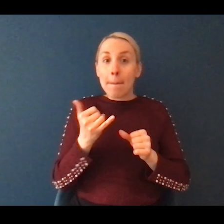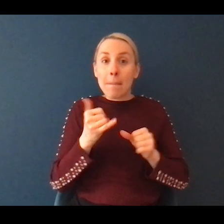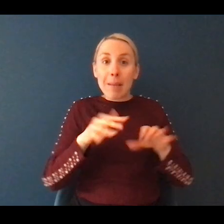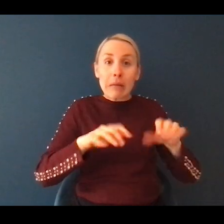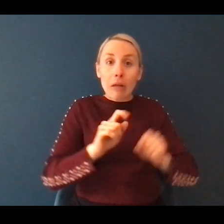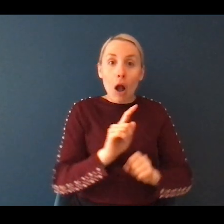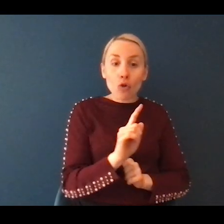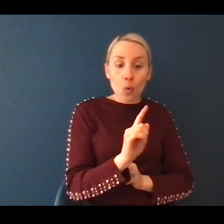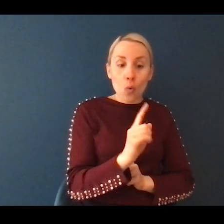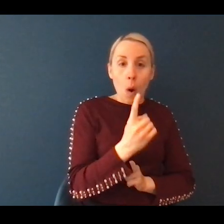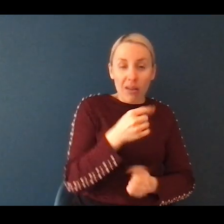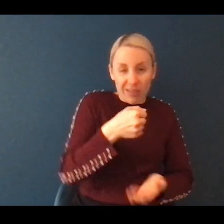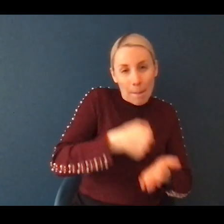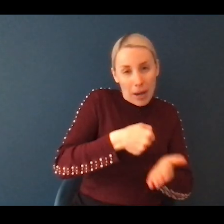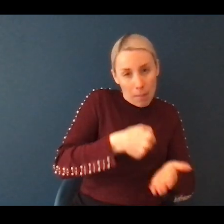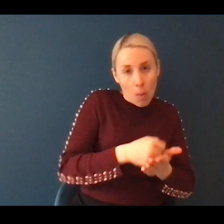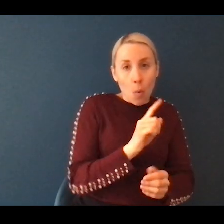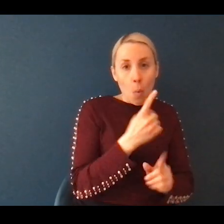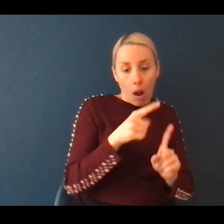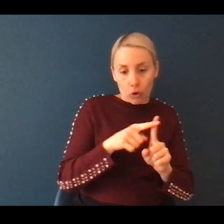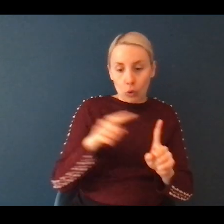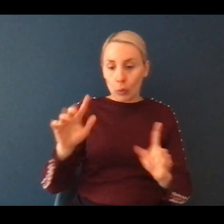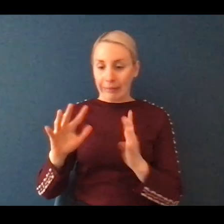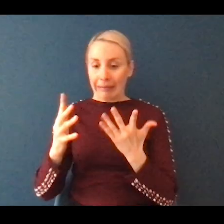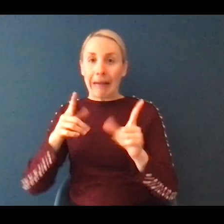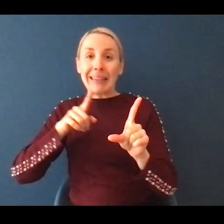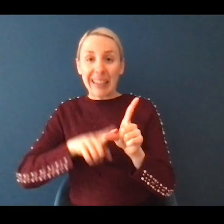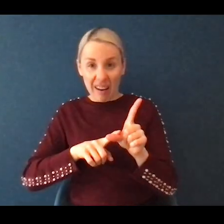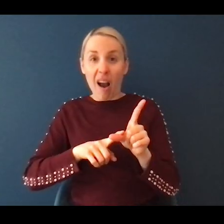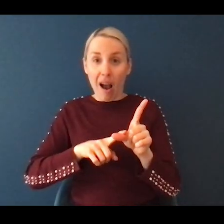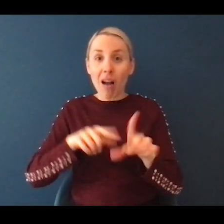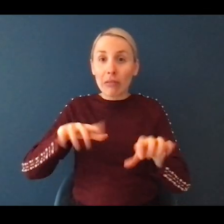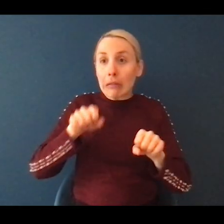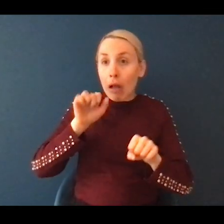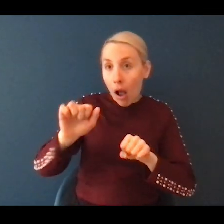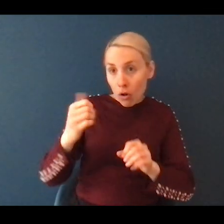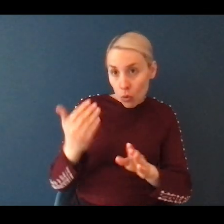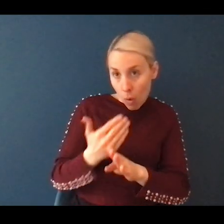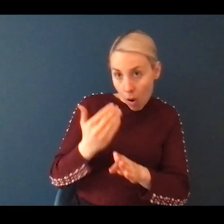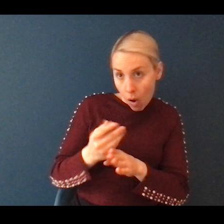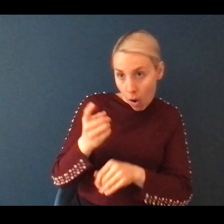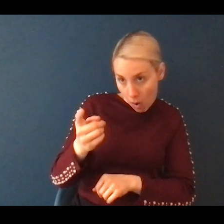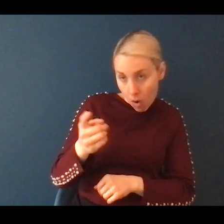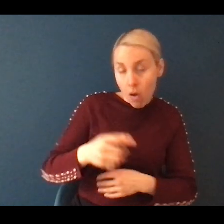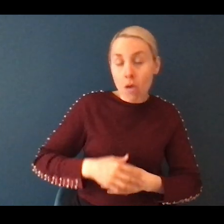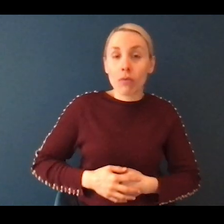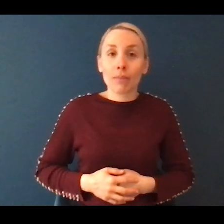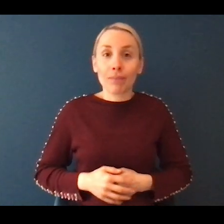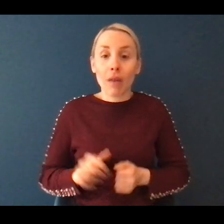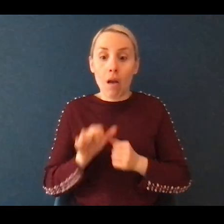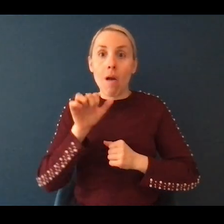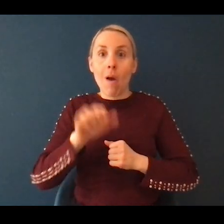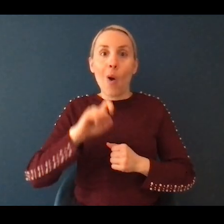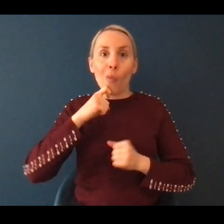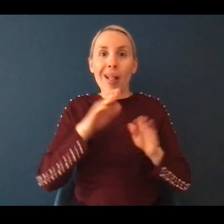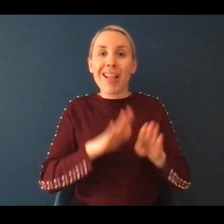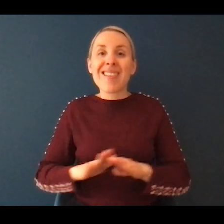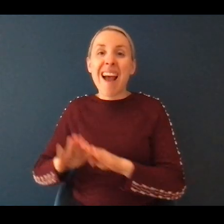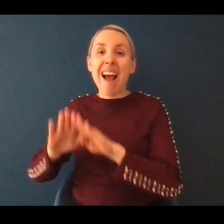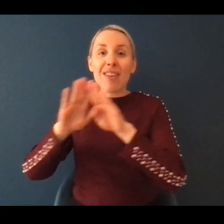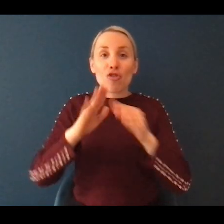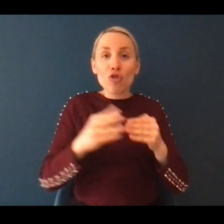practice to realise new works that will result in a national touring exhibition two selected